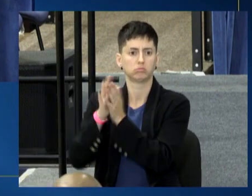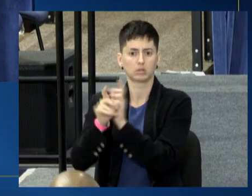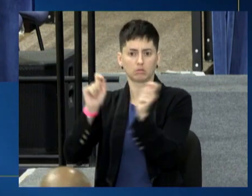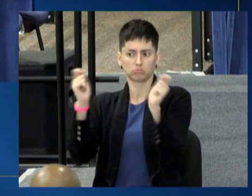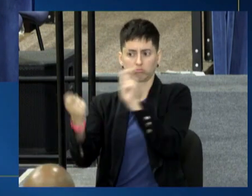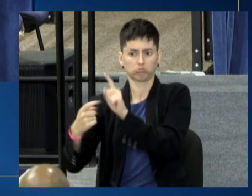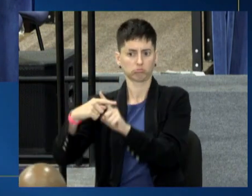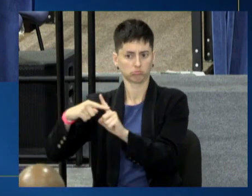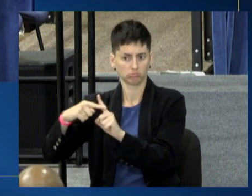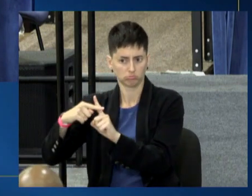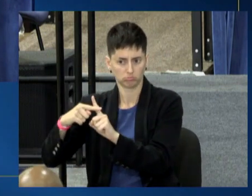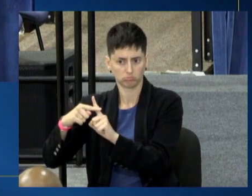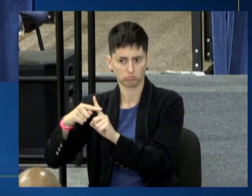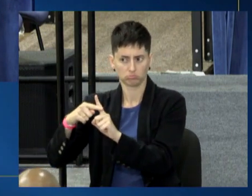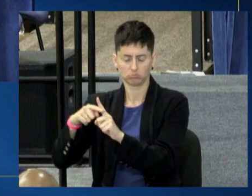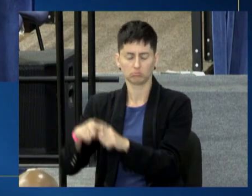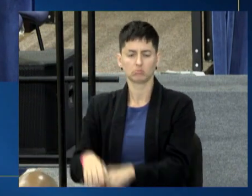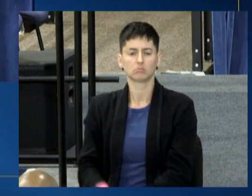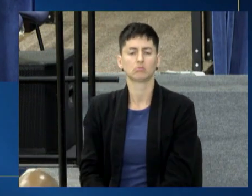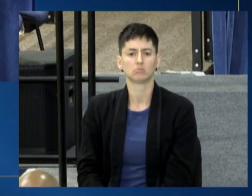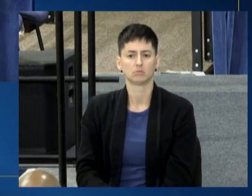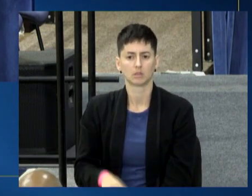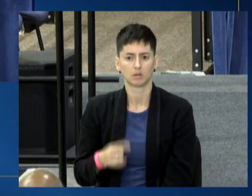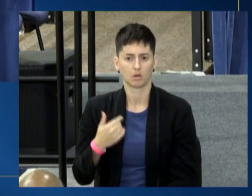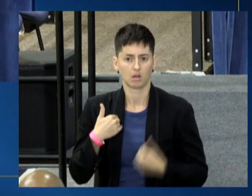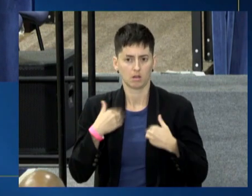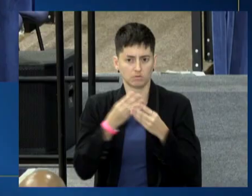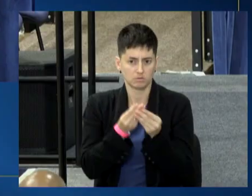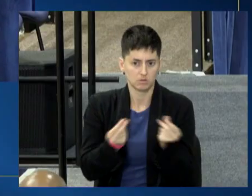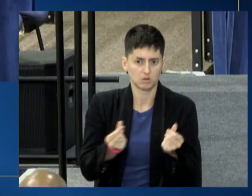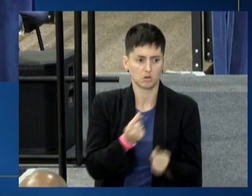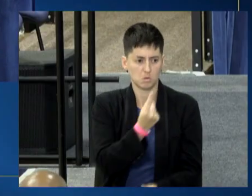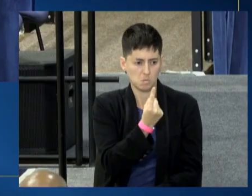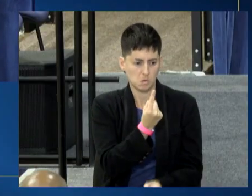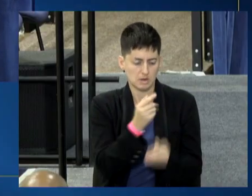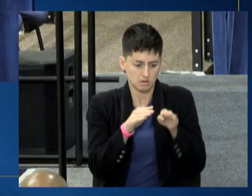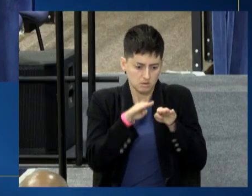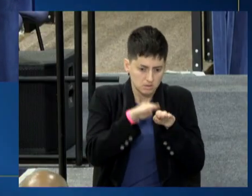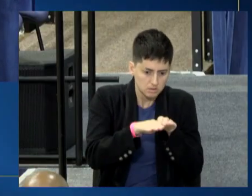solutions come one at a time, knock at our door. And we're trying to figure out how to test them,